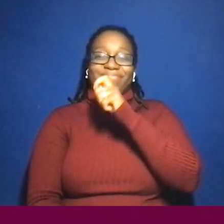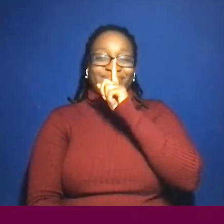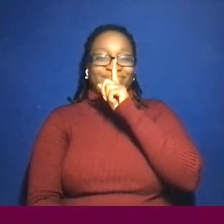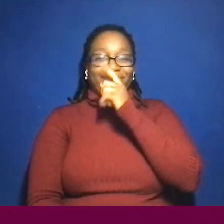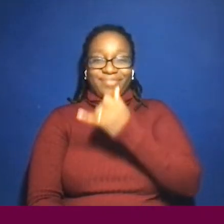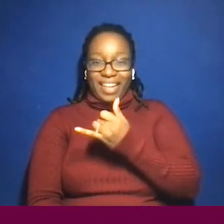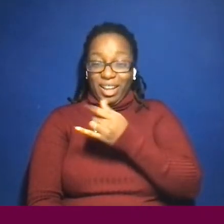you a bunch to unpack. Sheri Fink: